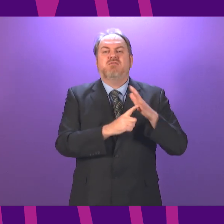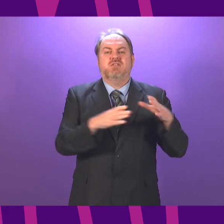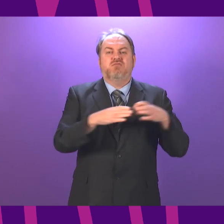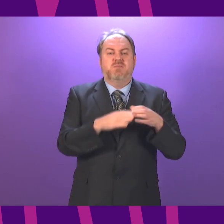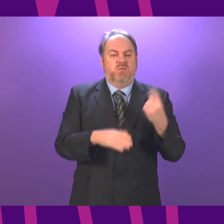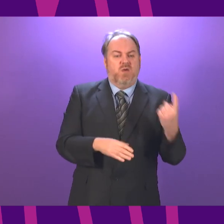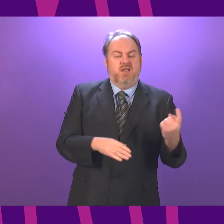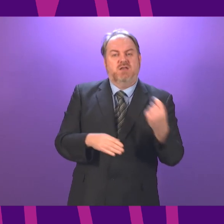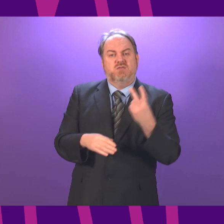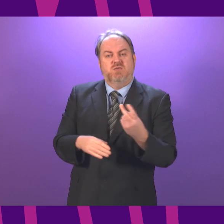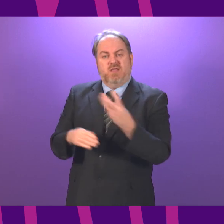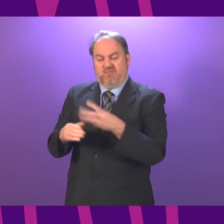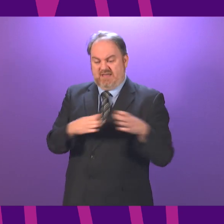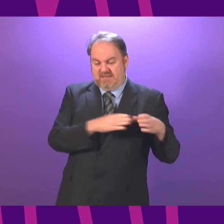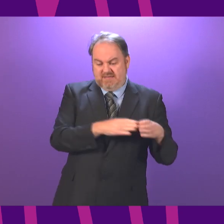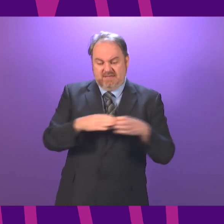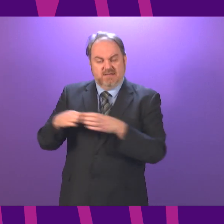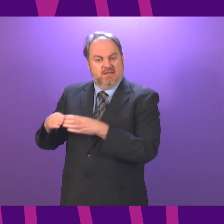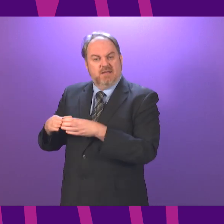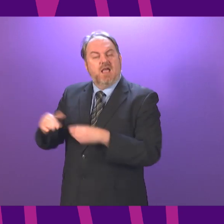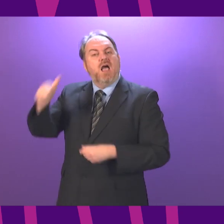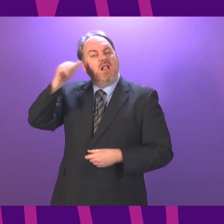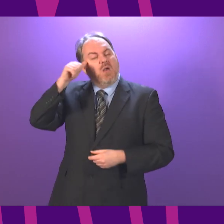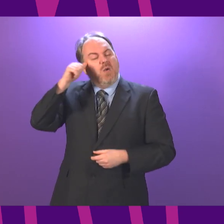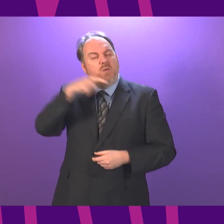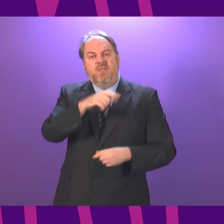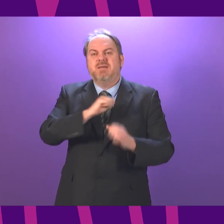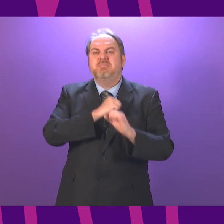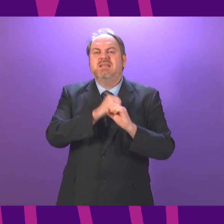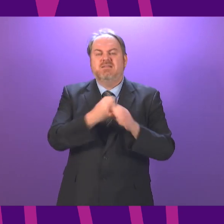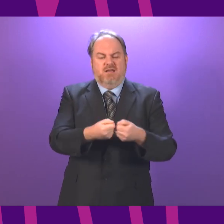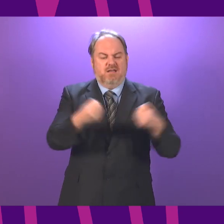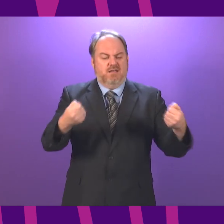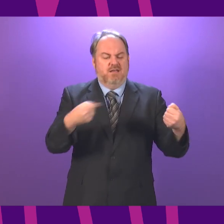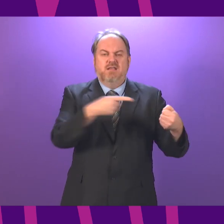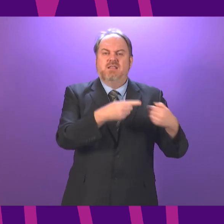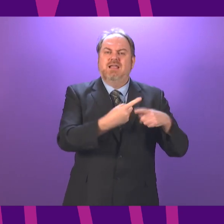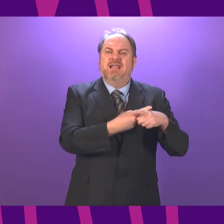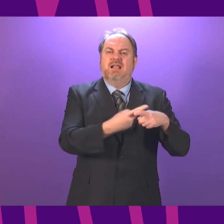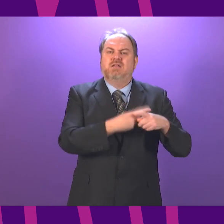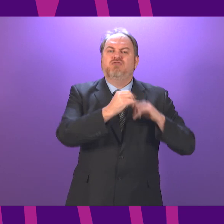Those are the targets to which we are all working. I have seen commentary from the media elsewhere in the UK that criticises the pace in England.